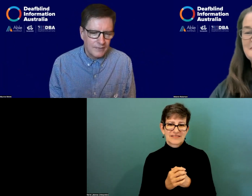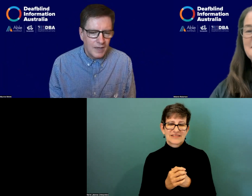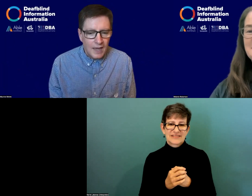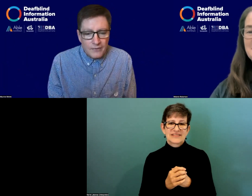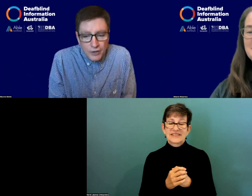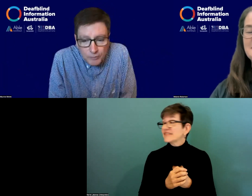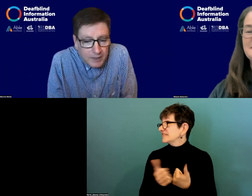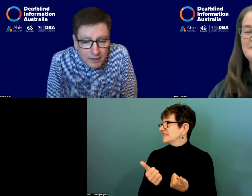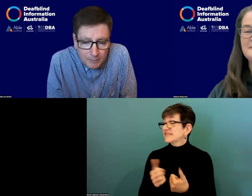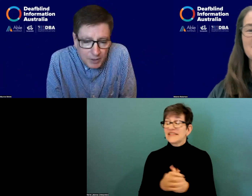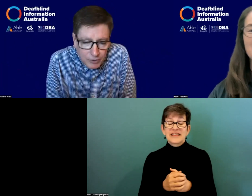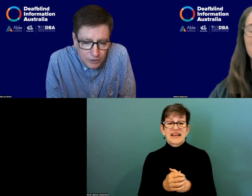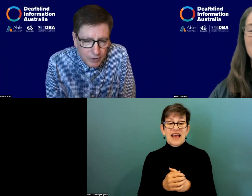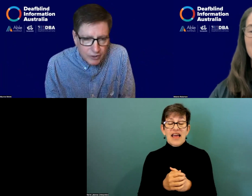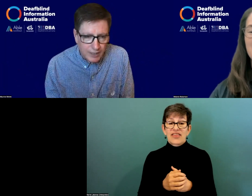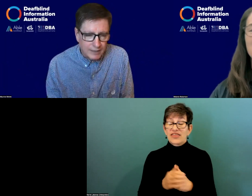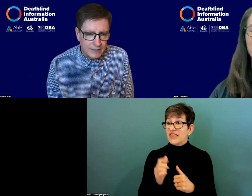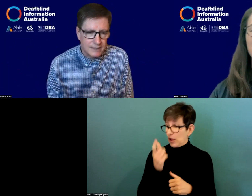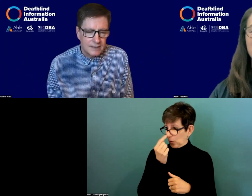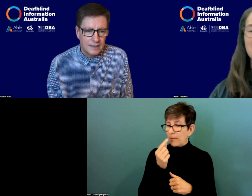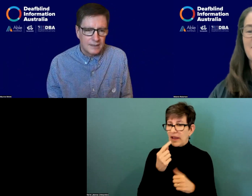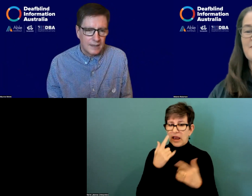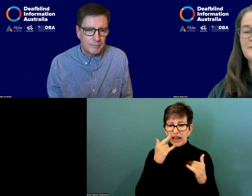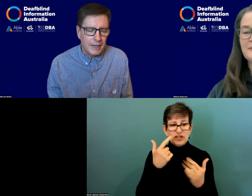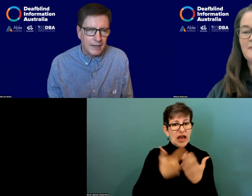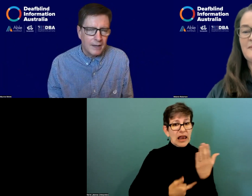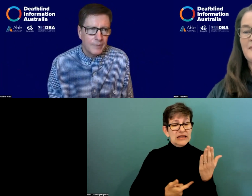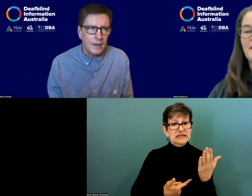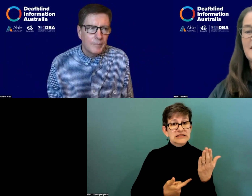You could do a check-list.